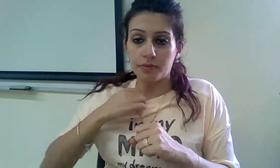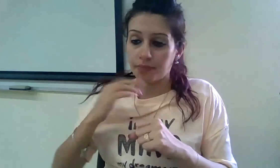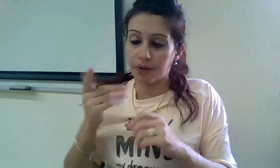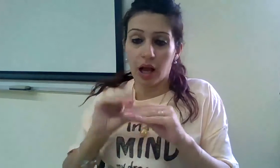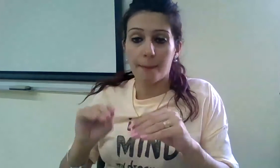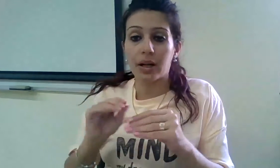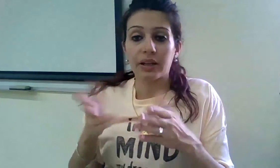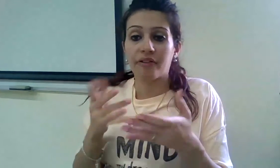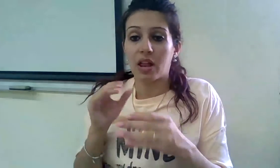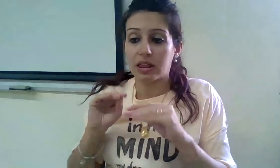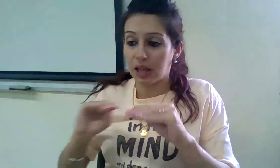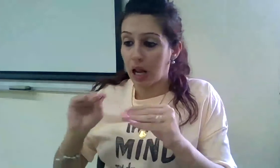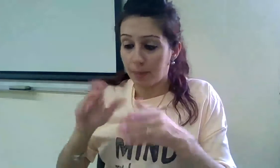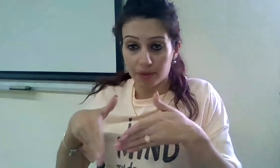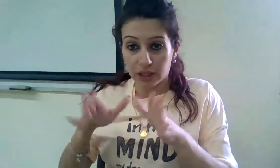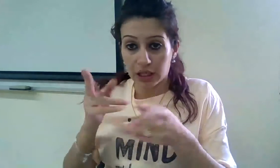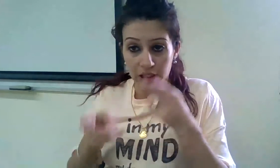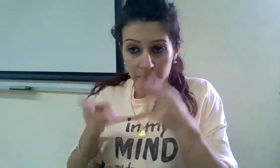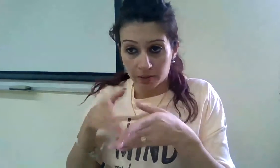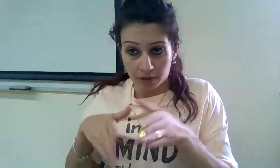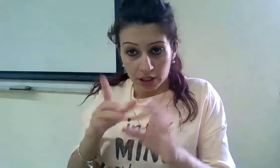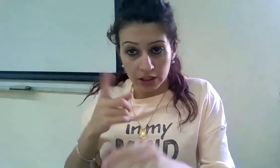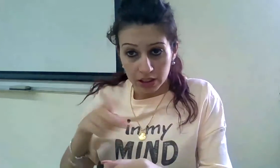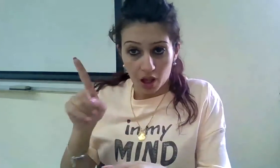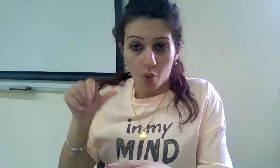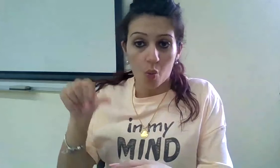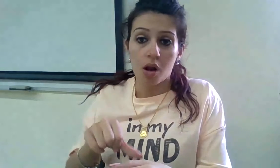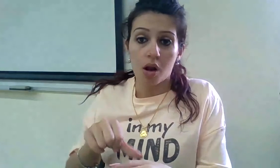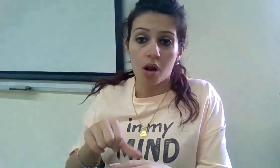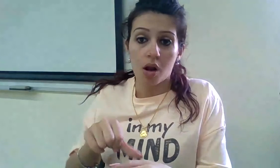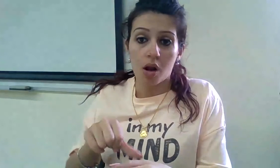Our focus is like education, to educate the parents,